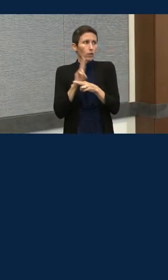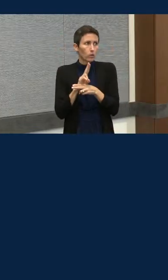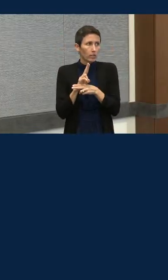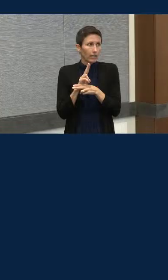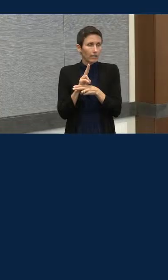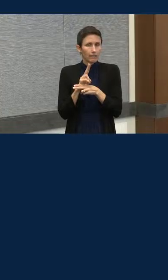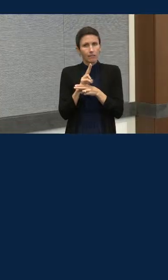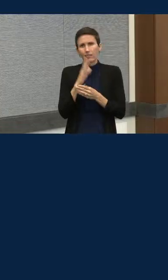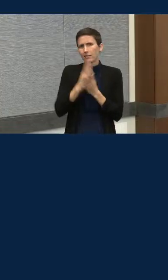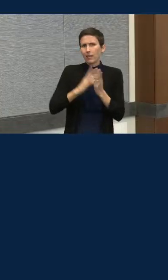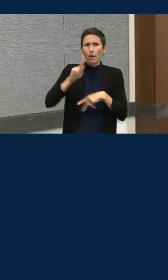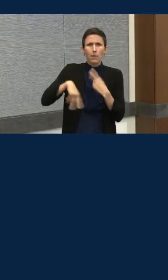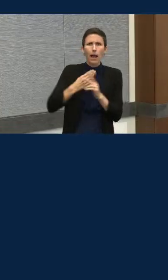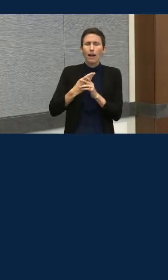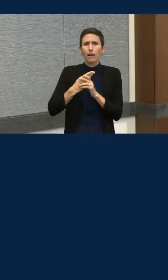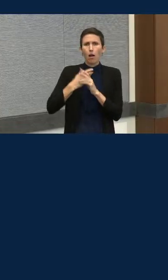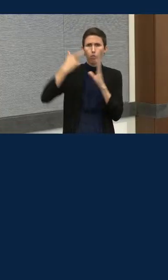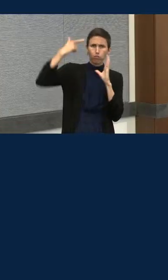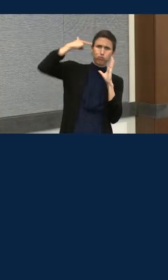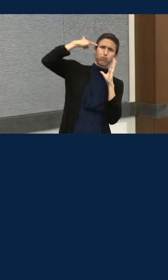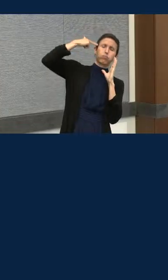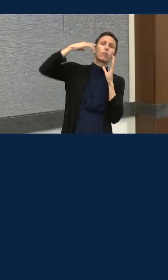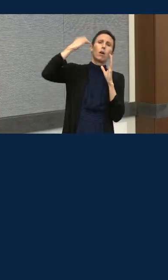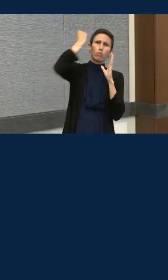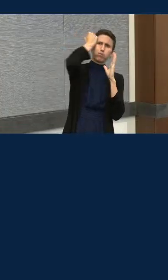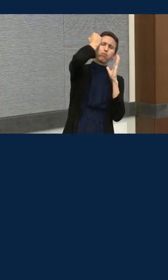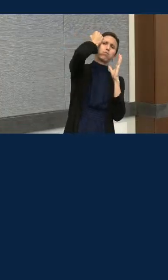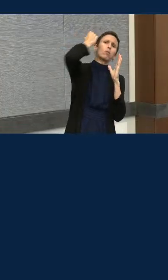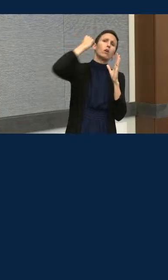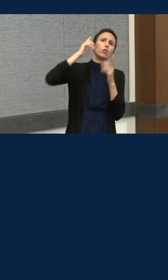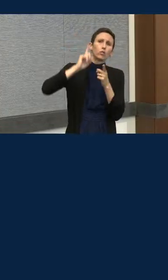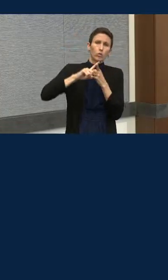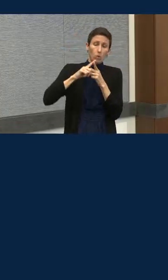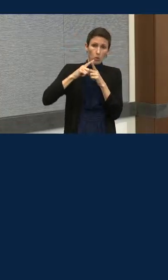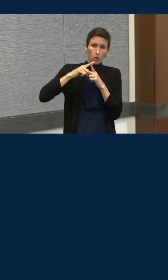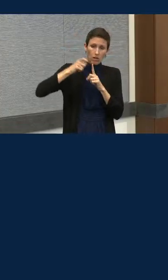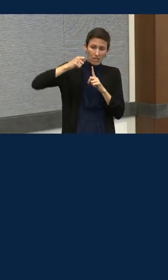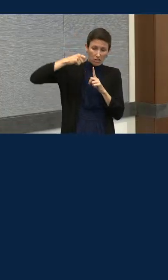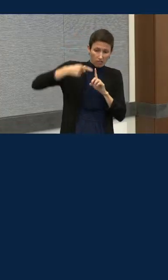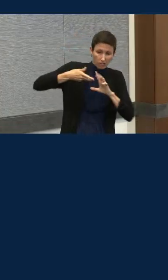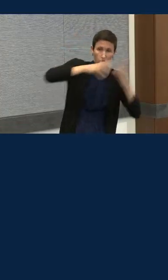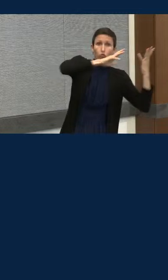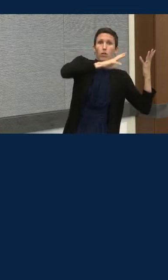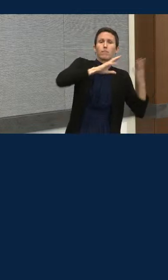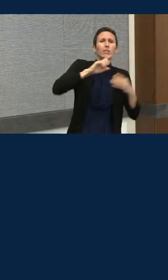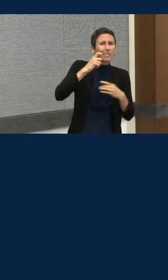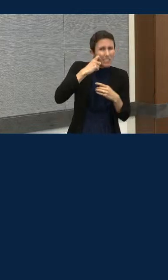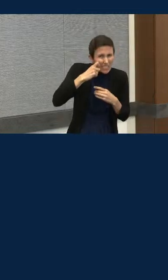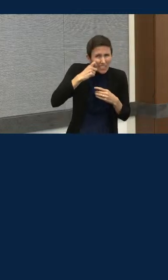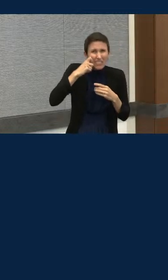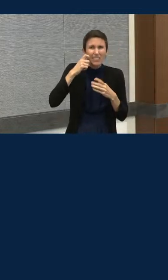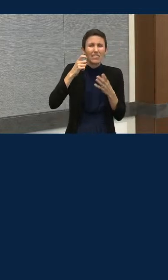ablation or energy to disrupt just the feeding circuits is